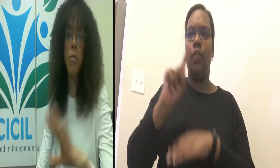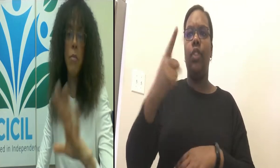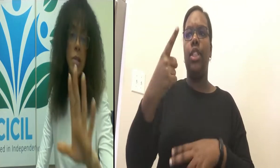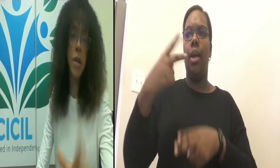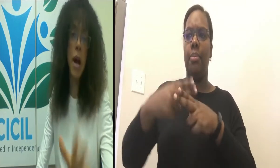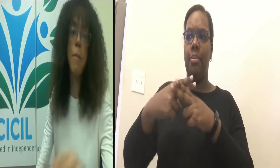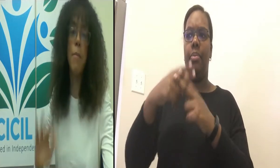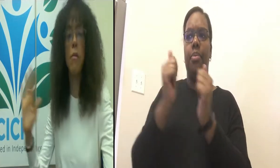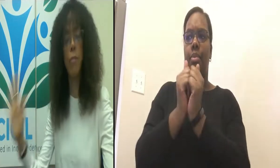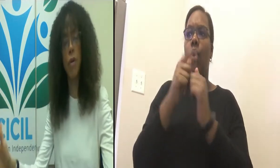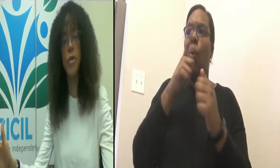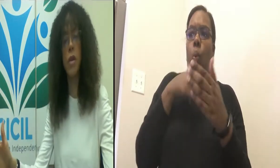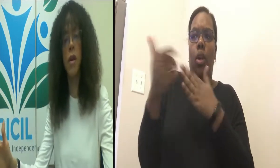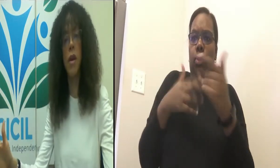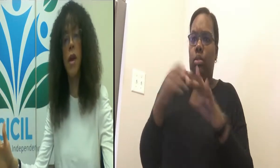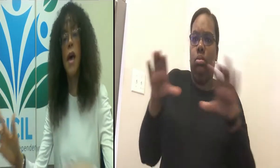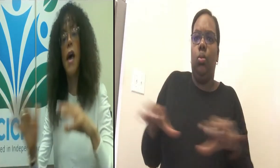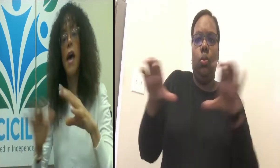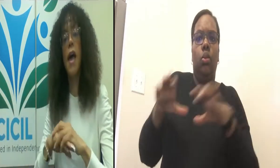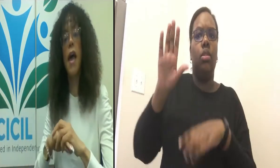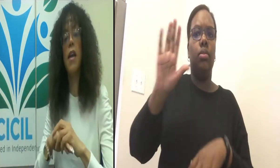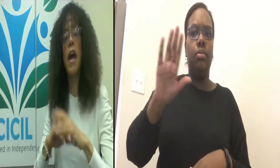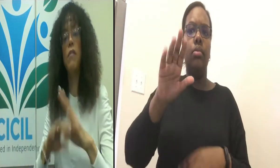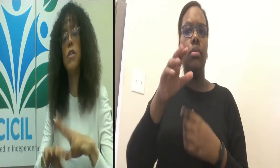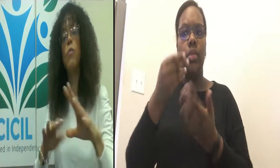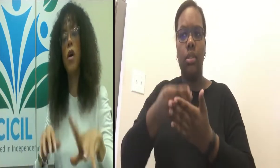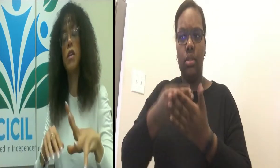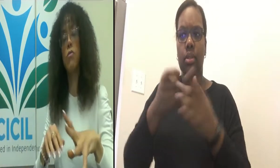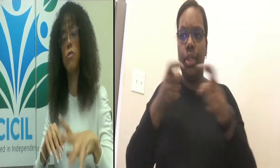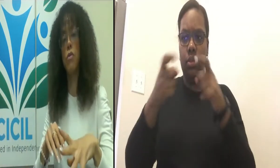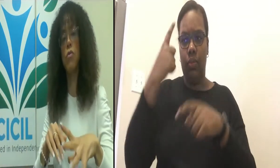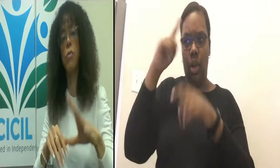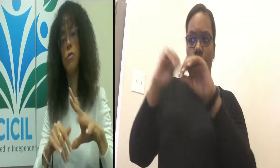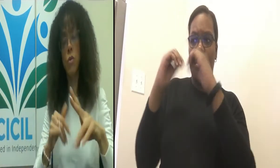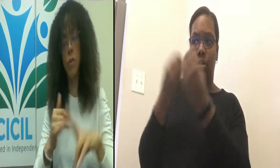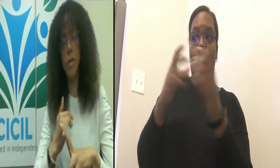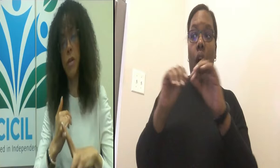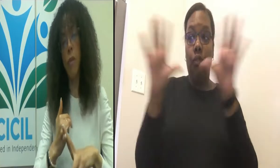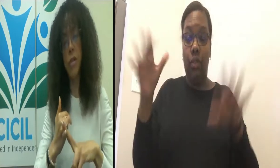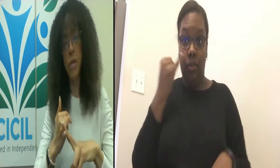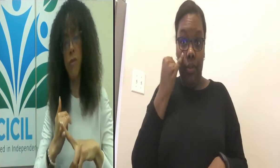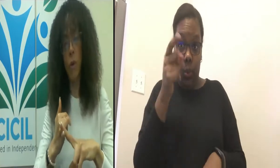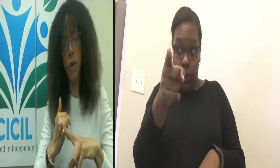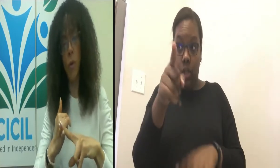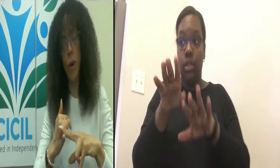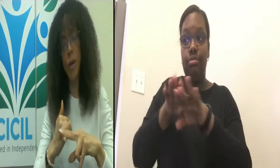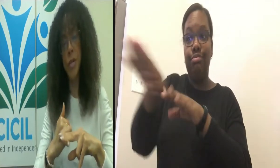organization. Request to sit down with them either by Skype or in person and